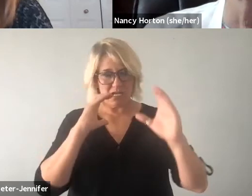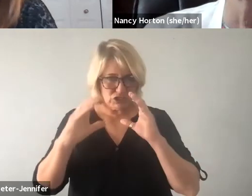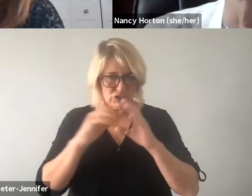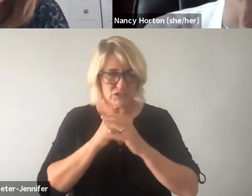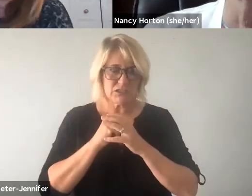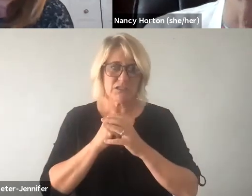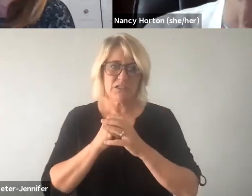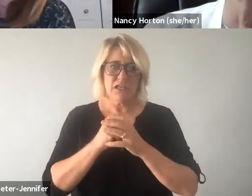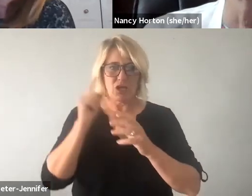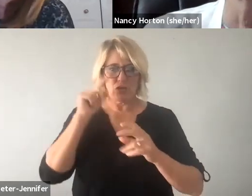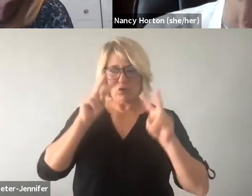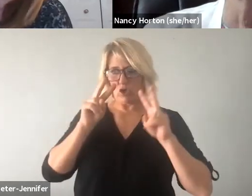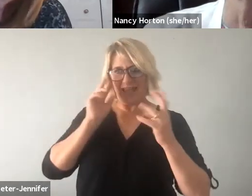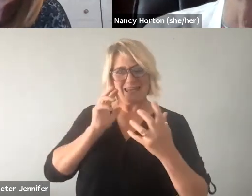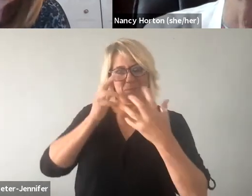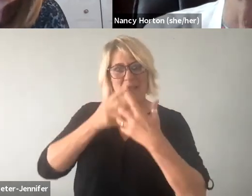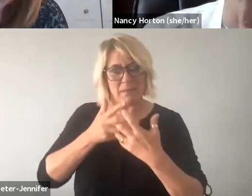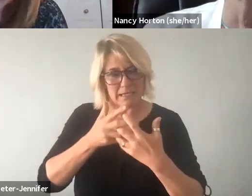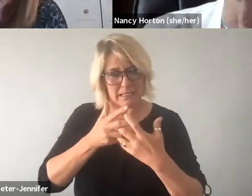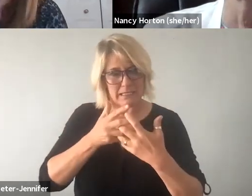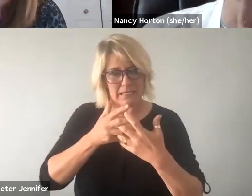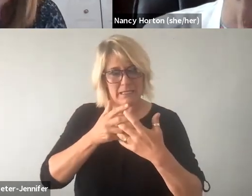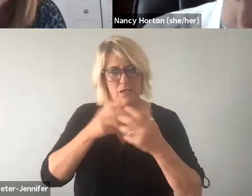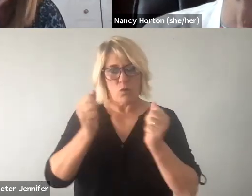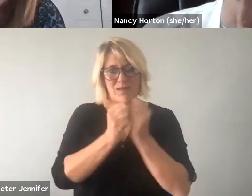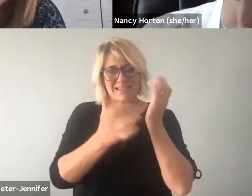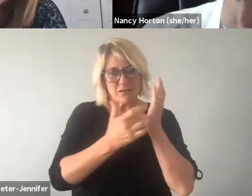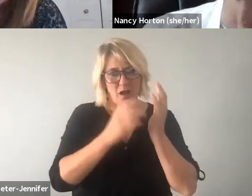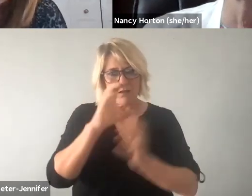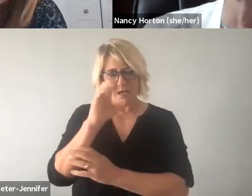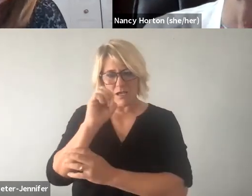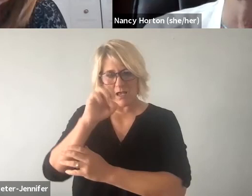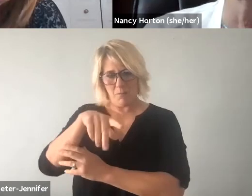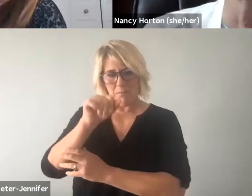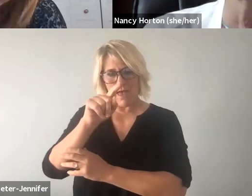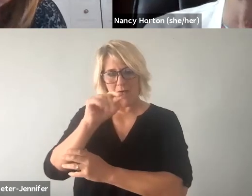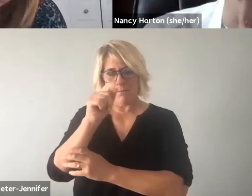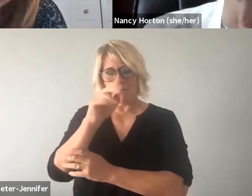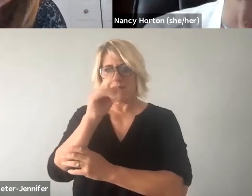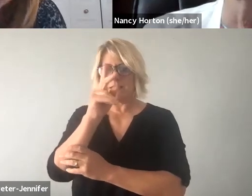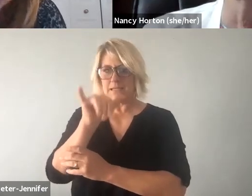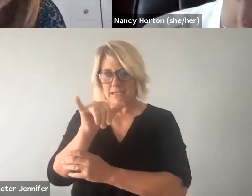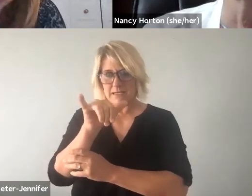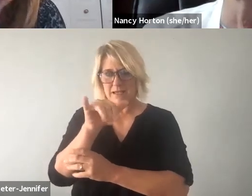about, access to web suits and mobile apps, to find appointments, et a, you